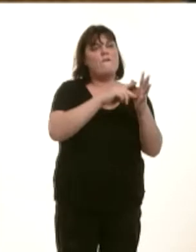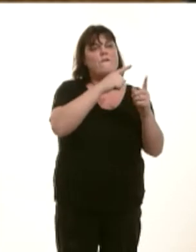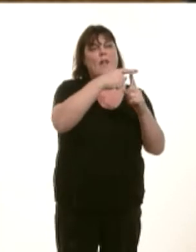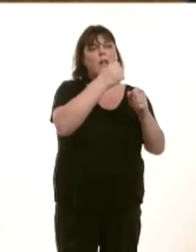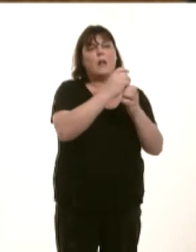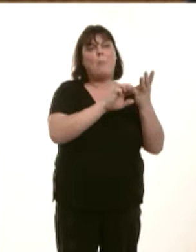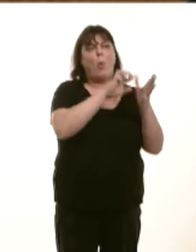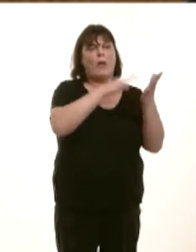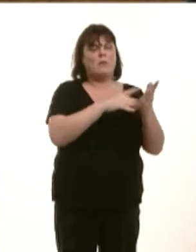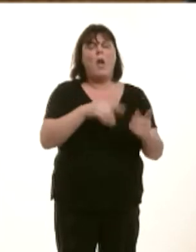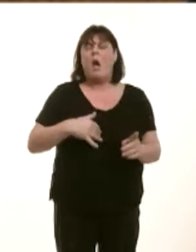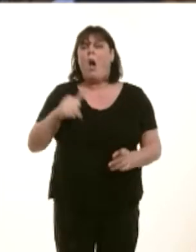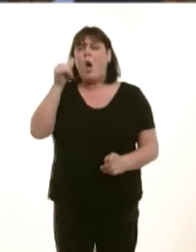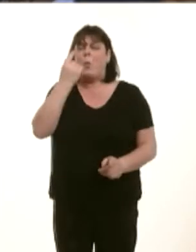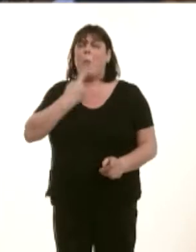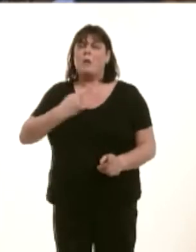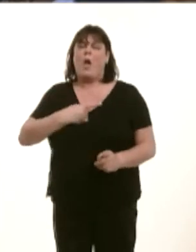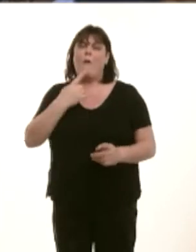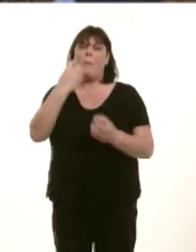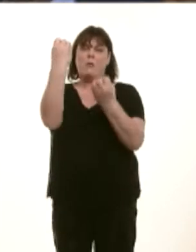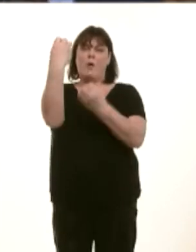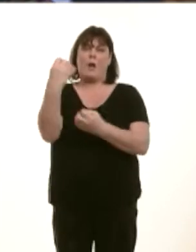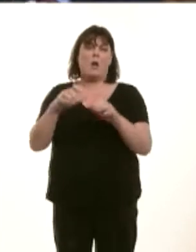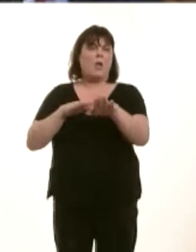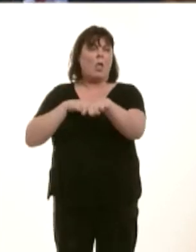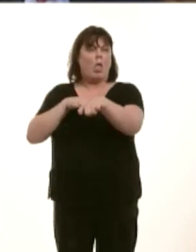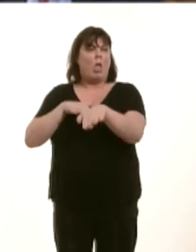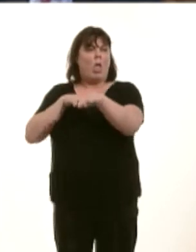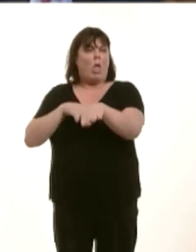who has sat in those lights both ways, I do understand that there are delays there. Itís